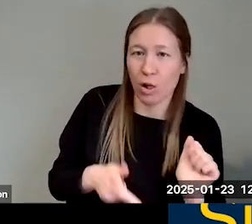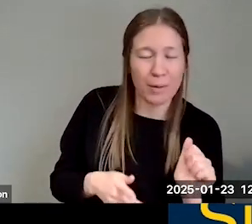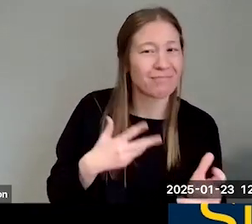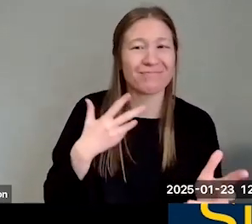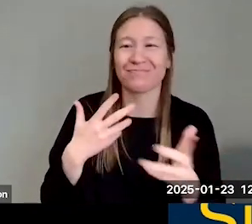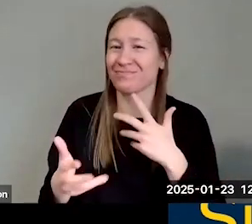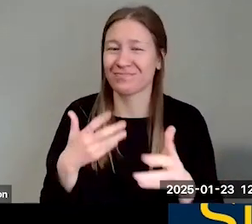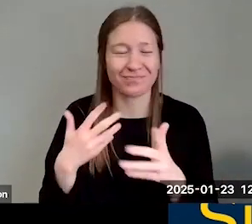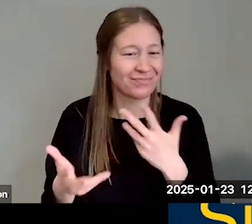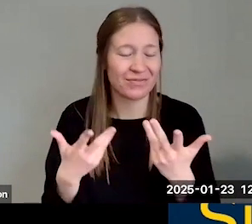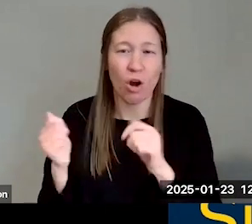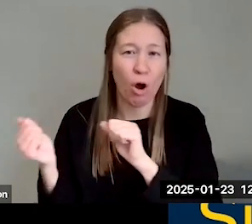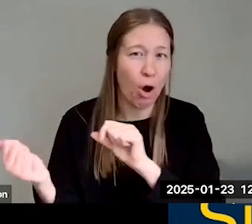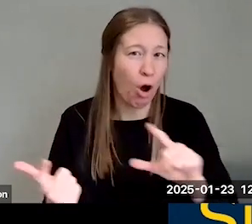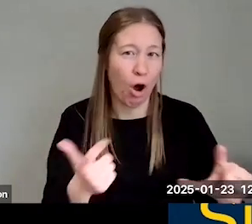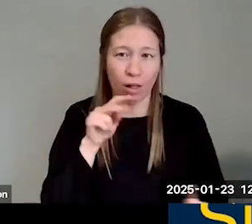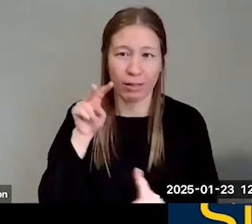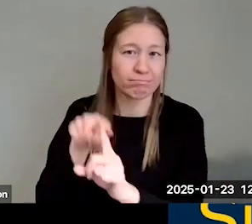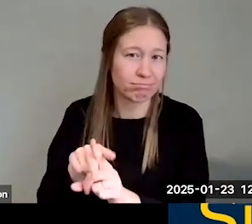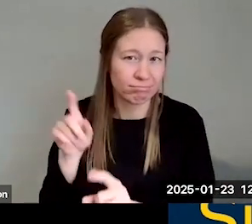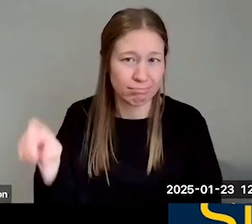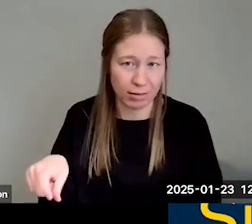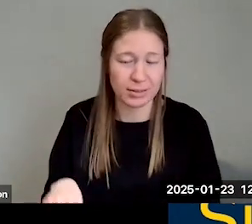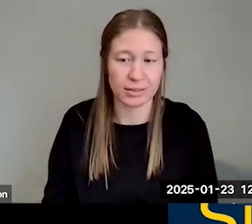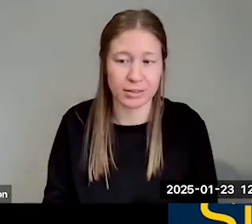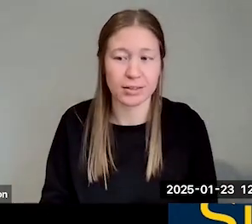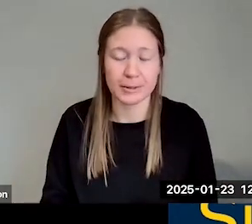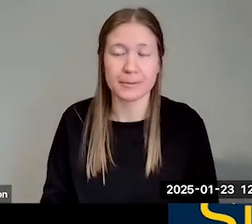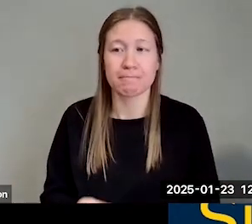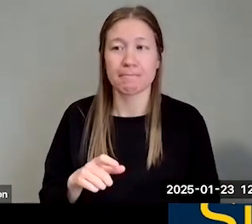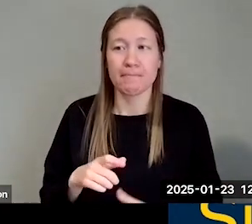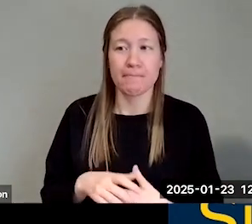does cross over to all of our employees and students.